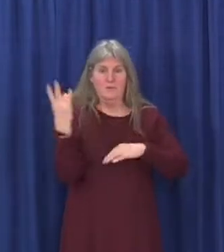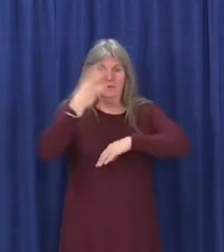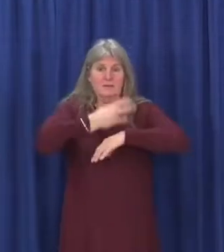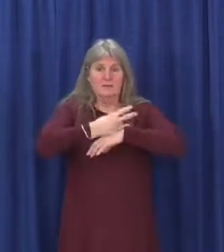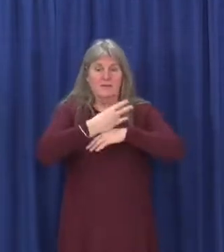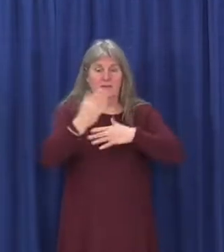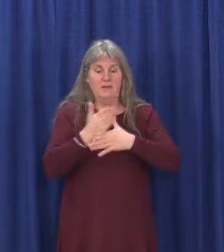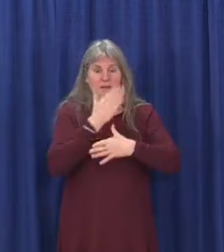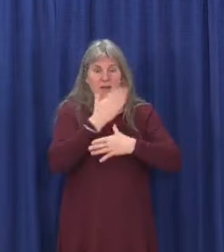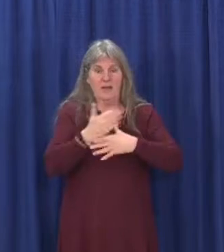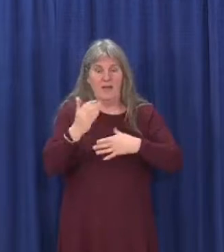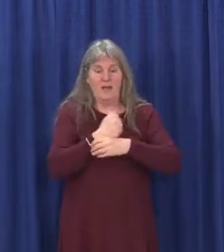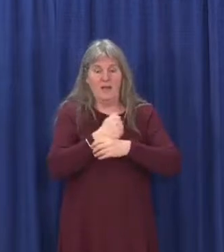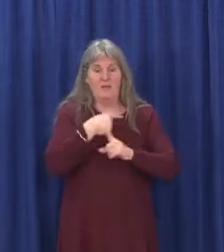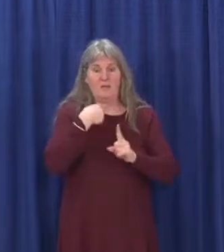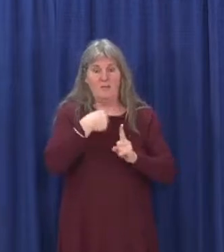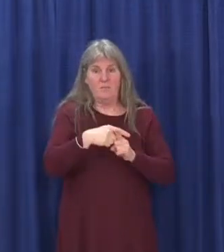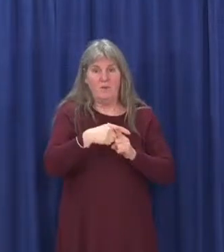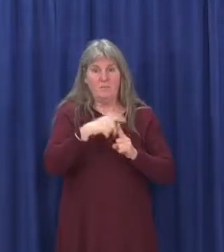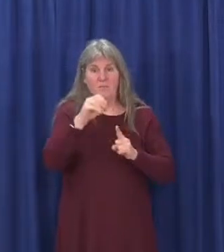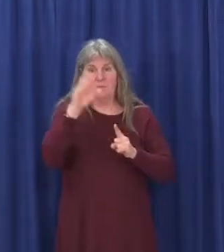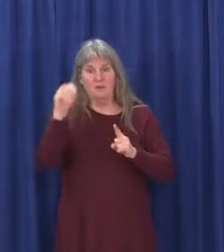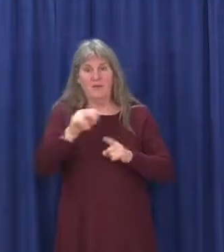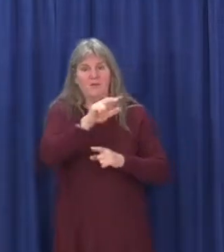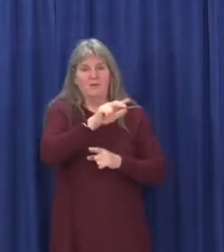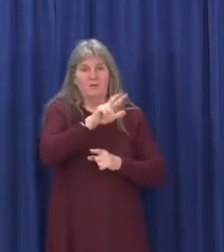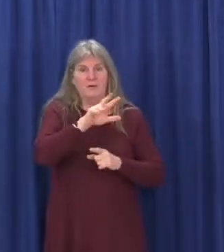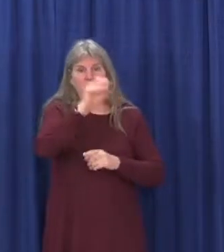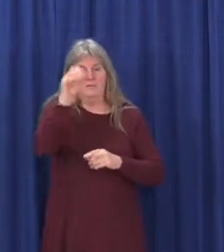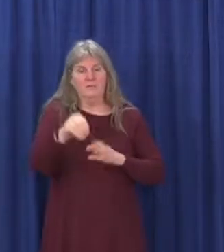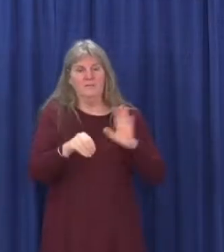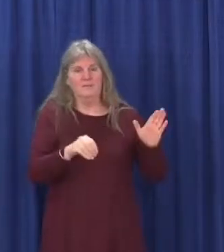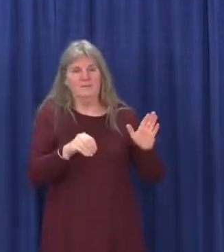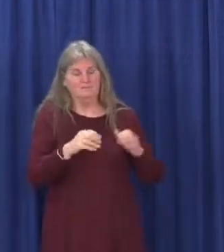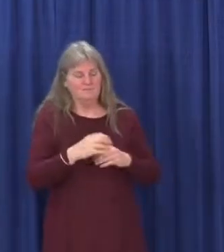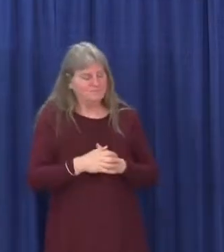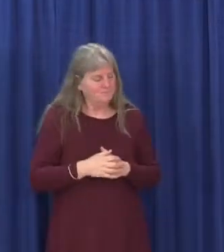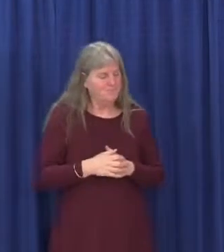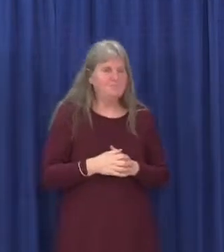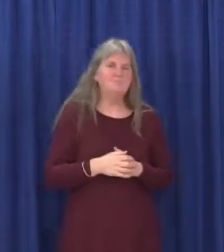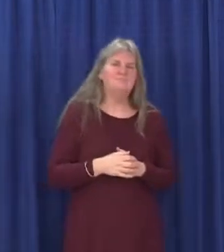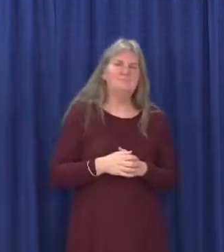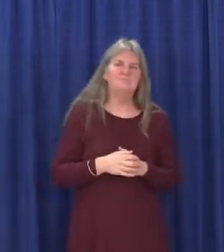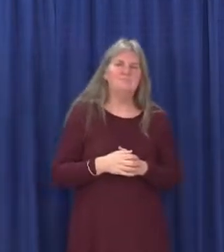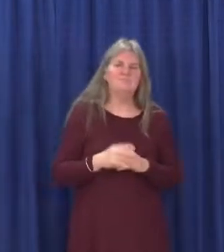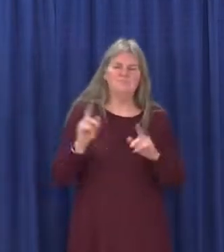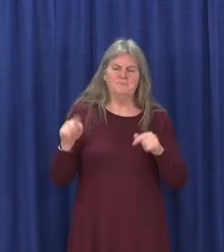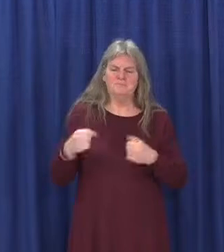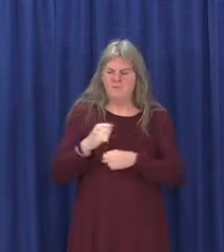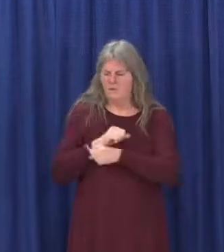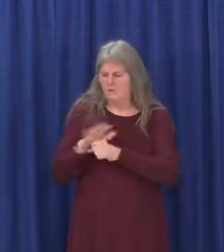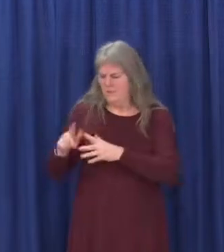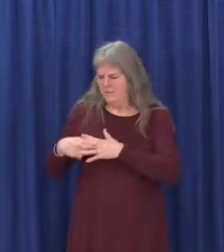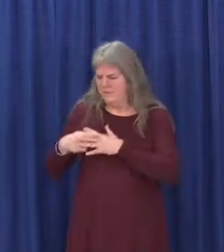positivity is 35%. Over the course of the pandemic, there have been a total of